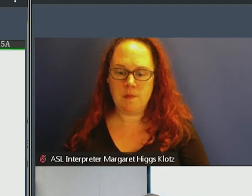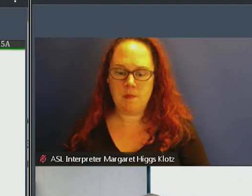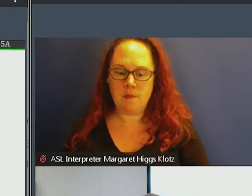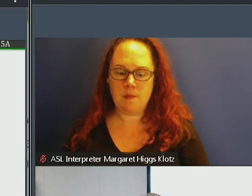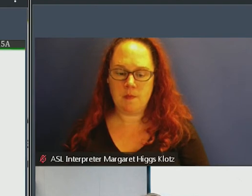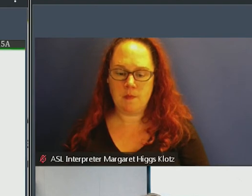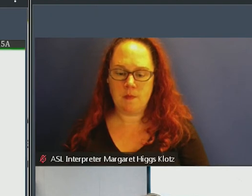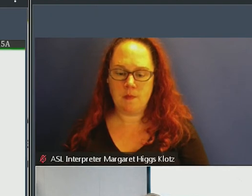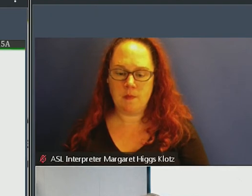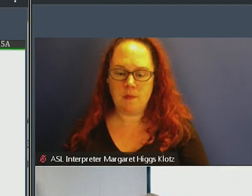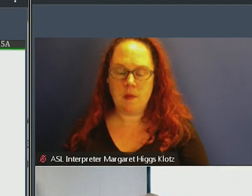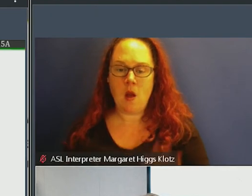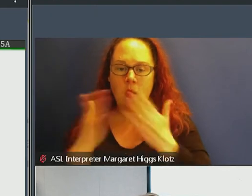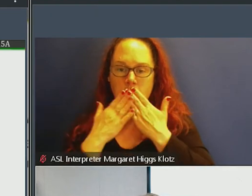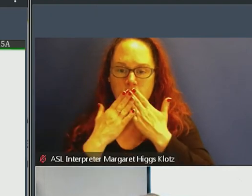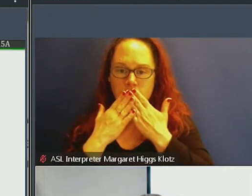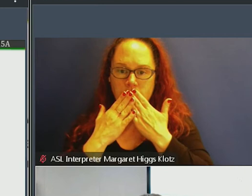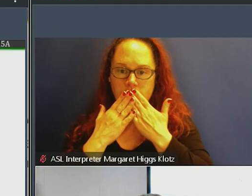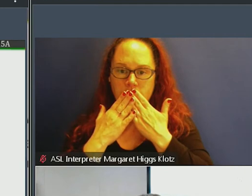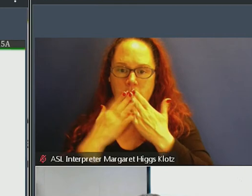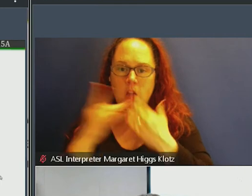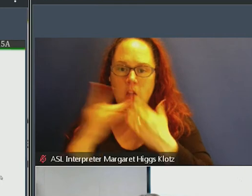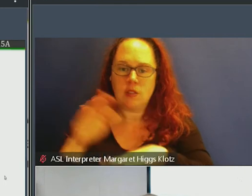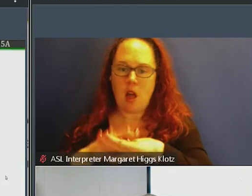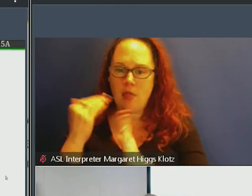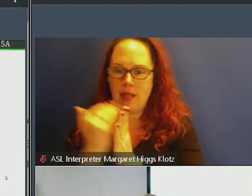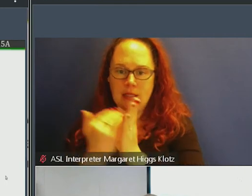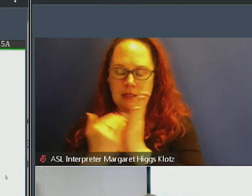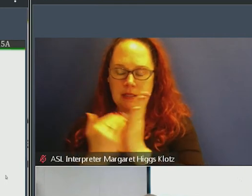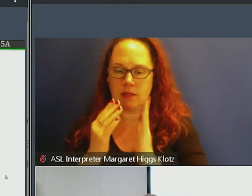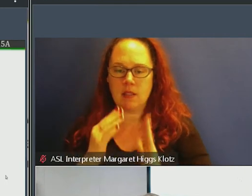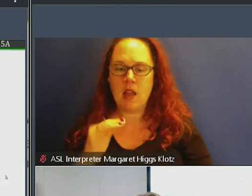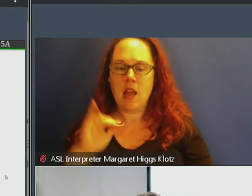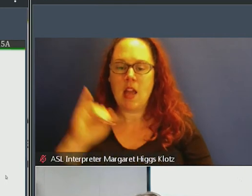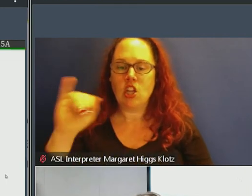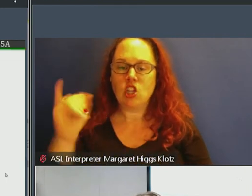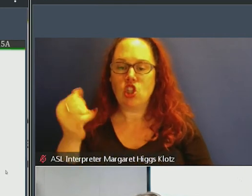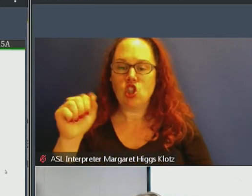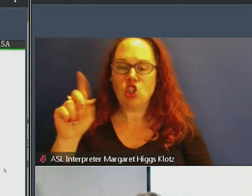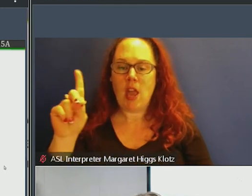Oh, no, I'm sorry. She's on the list. She's on his list too. And Jade Sims. Okay. Jade Sims,